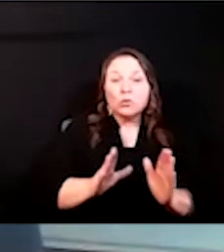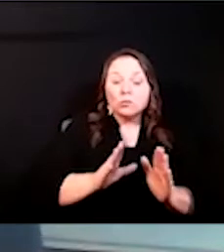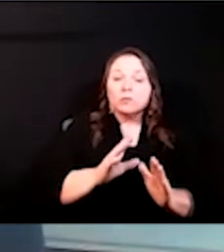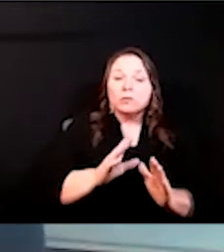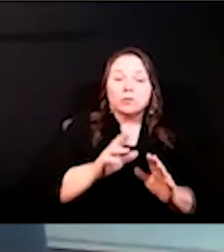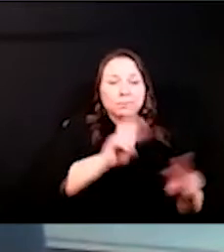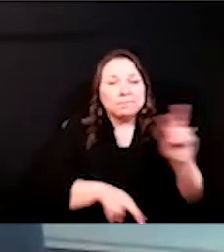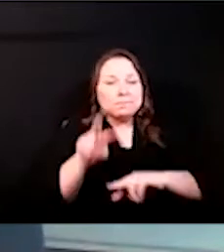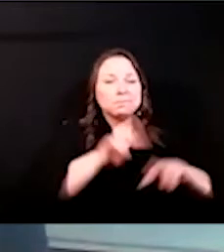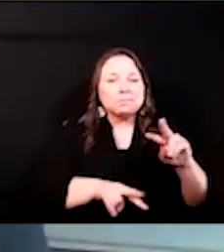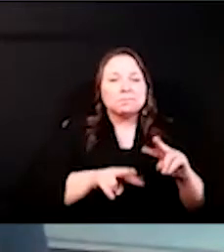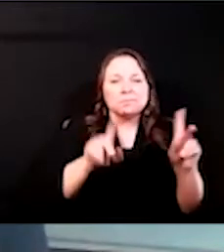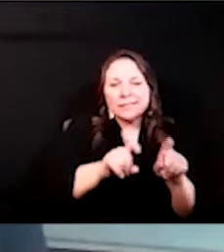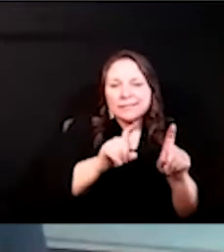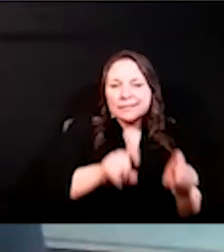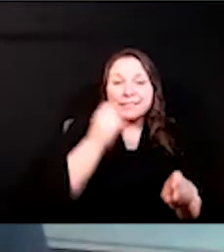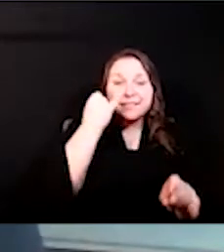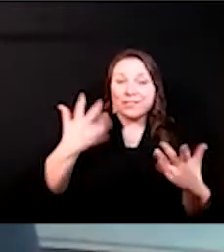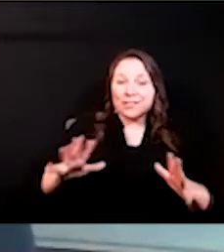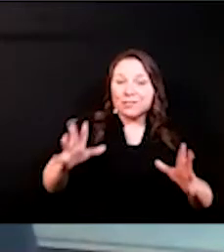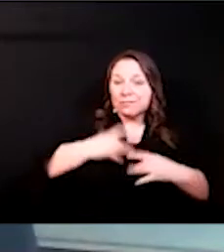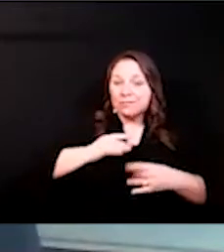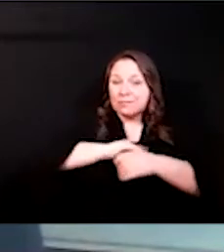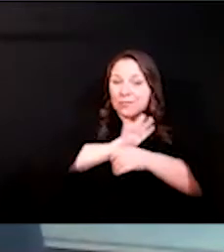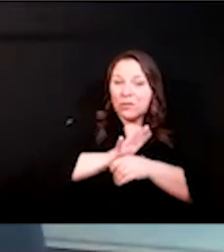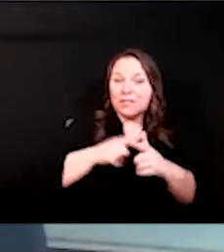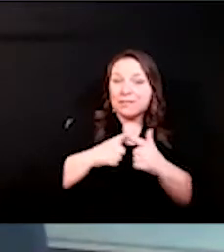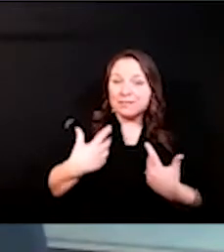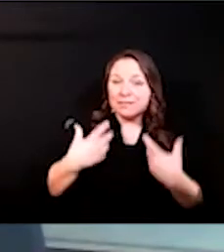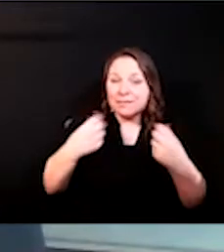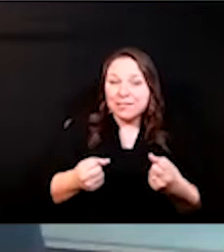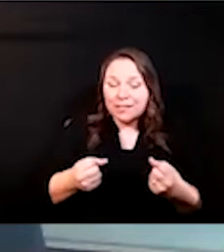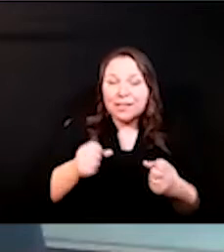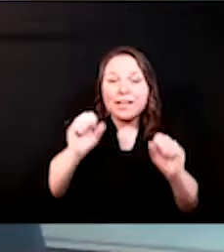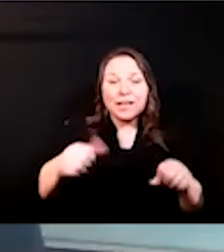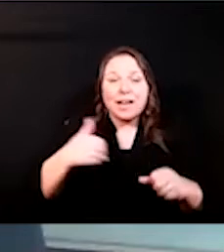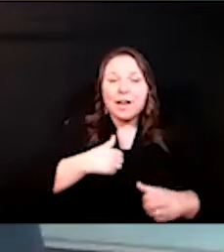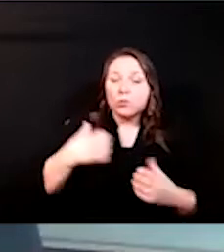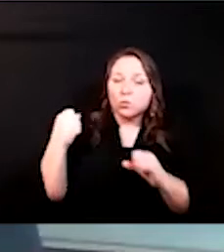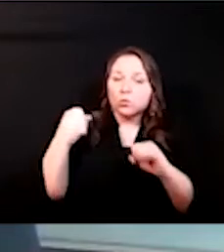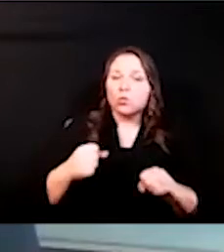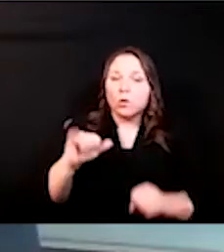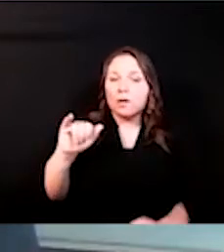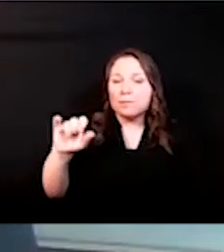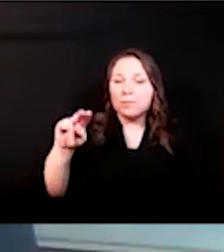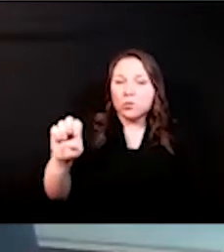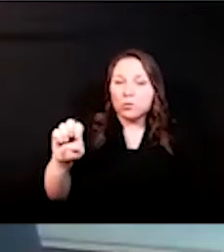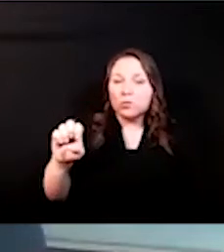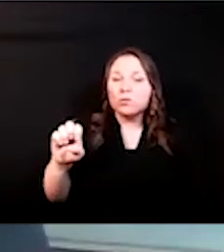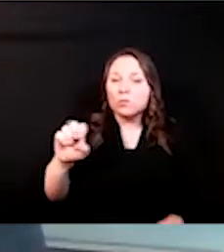RESEARCHERS ARE TESTING WHETHER THOSE WHO HAVE HAD COVID-19 AND RECOVERED CAN GET A STRONG IMMUNE RESPONSE WITH